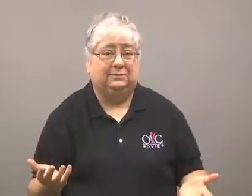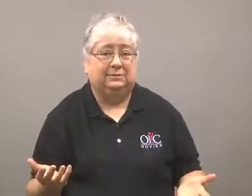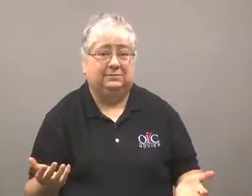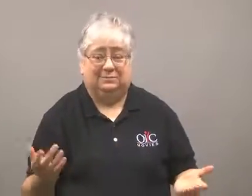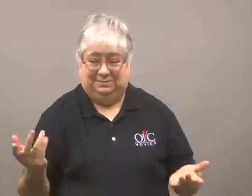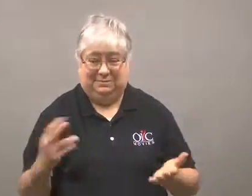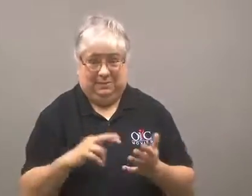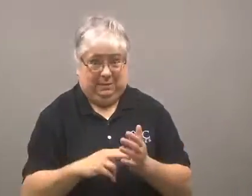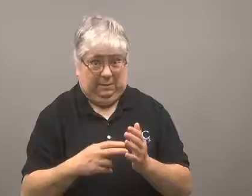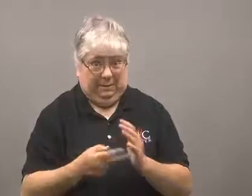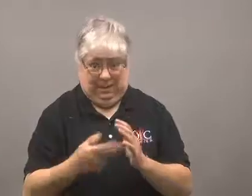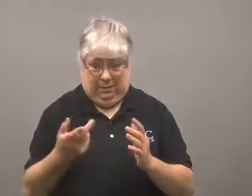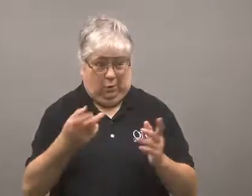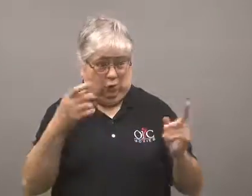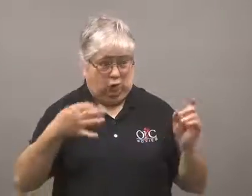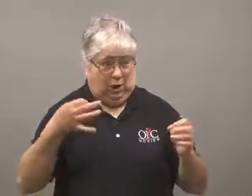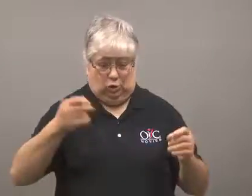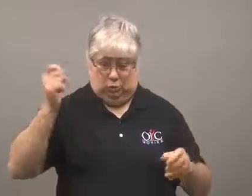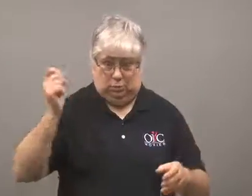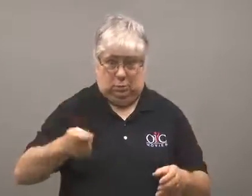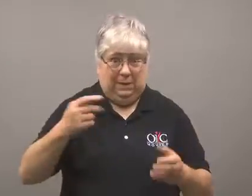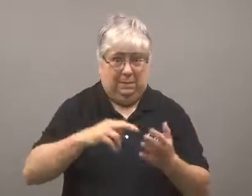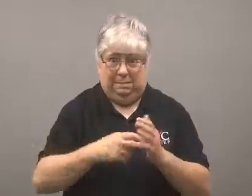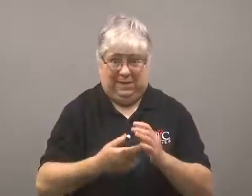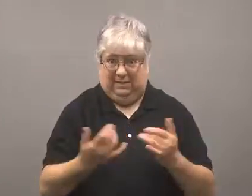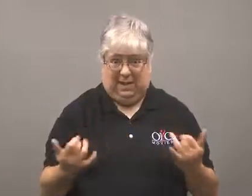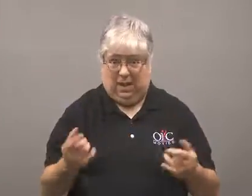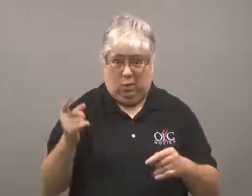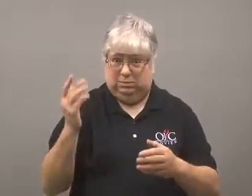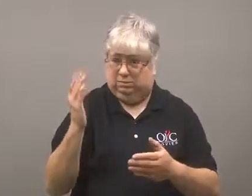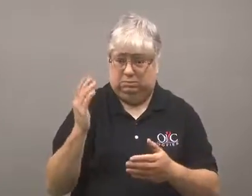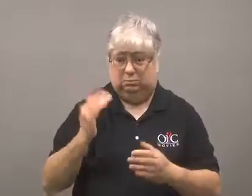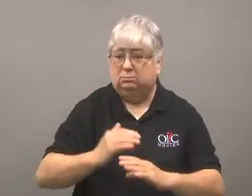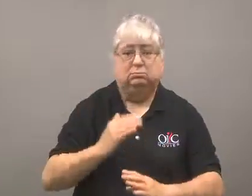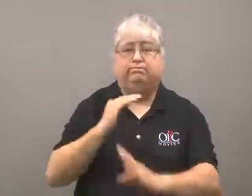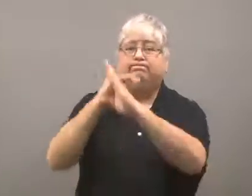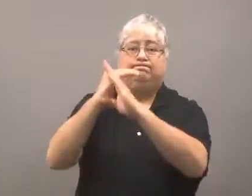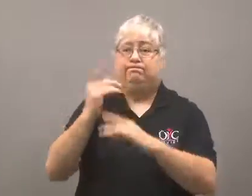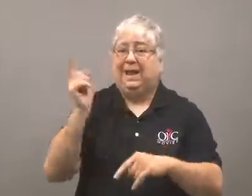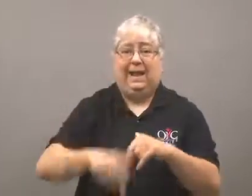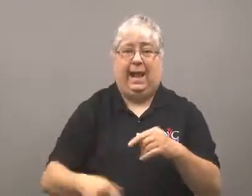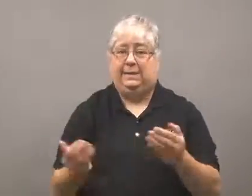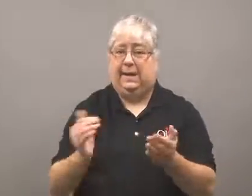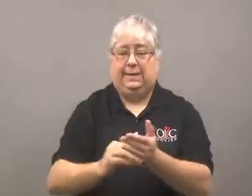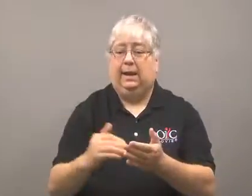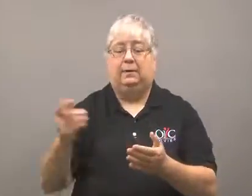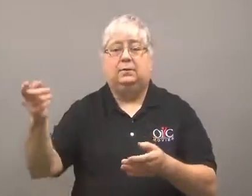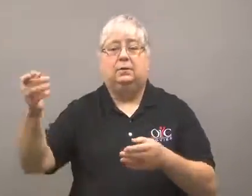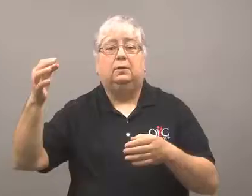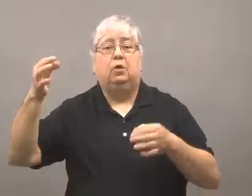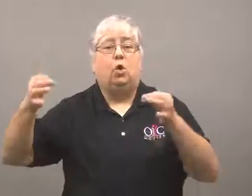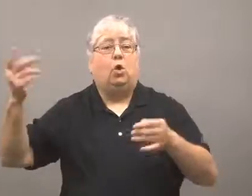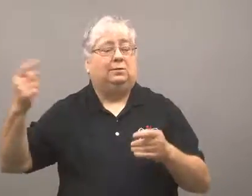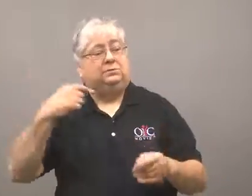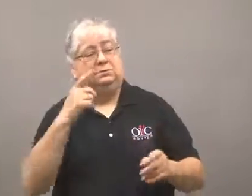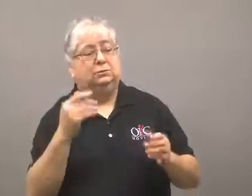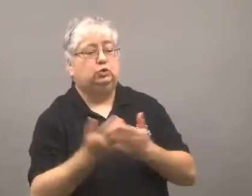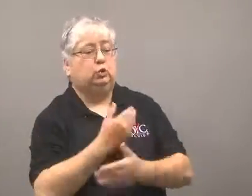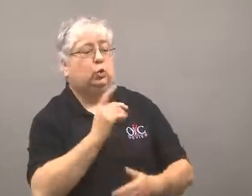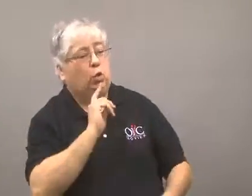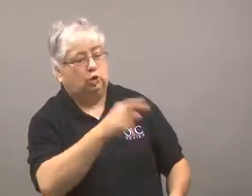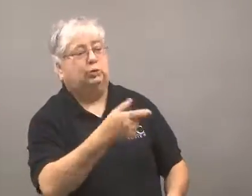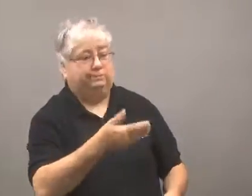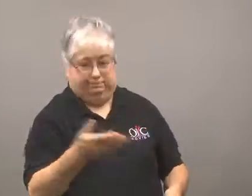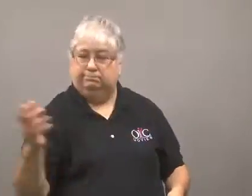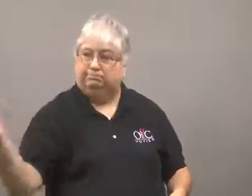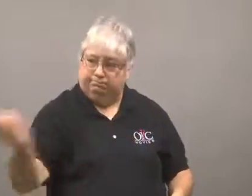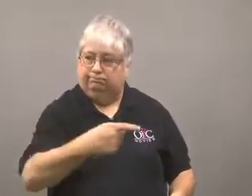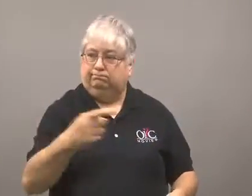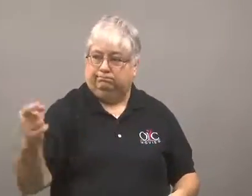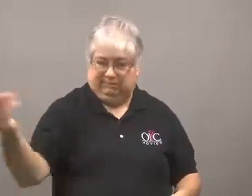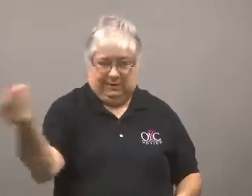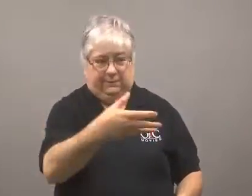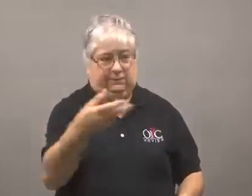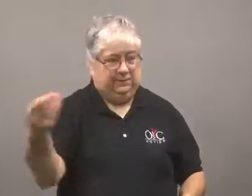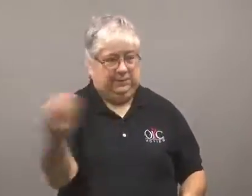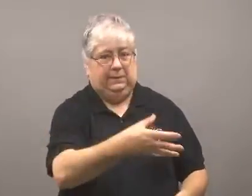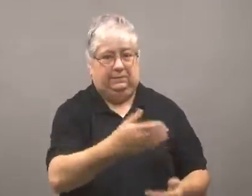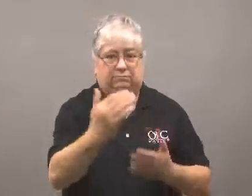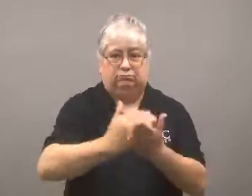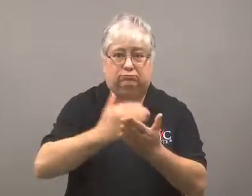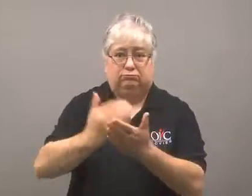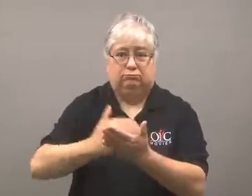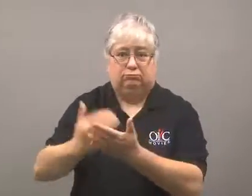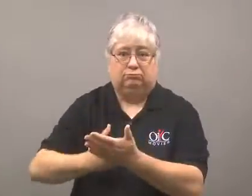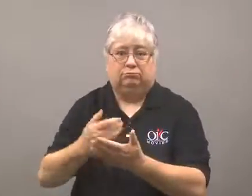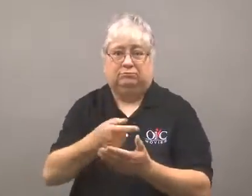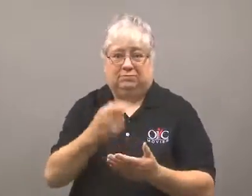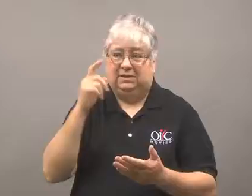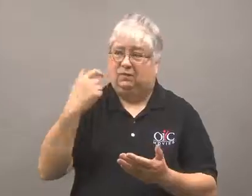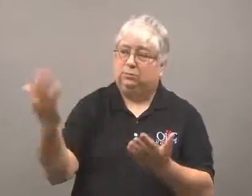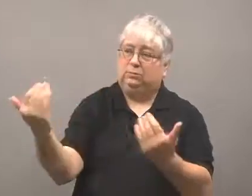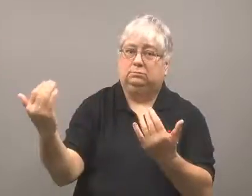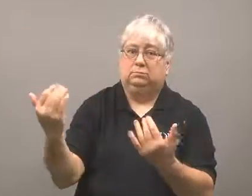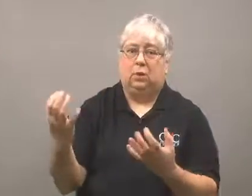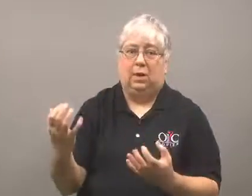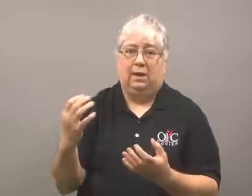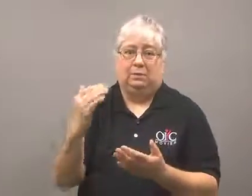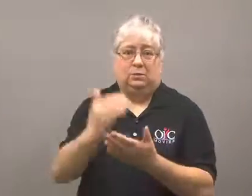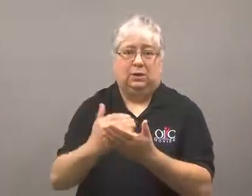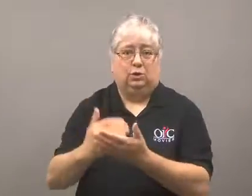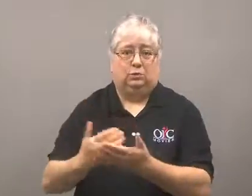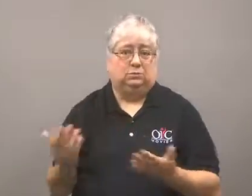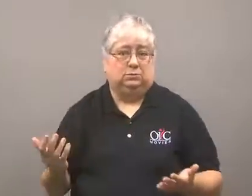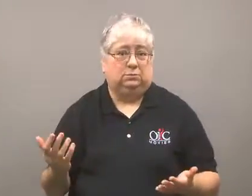Does the court ruling mean there can be no more orders to collect data?